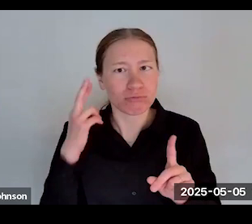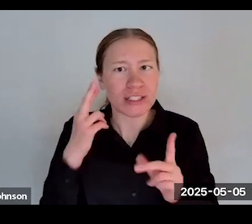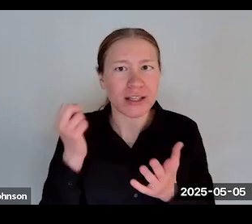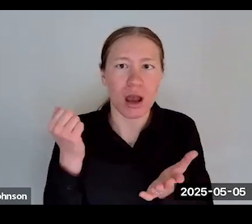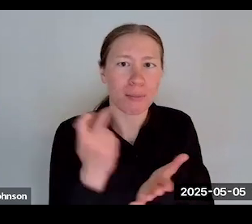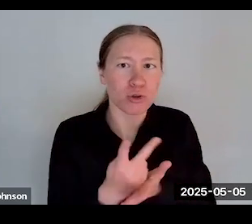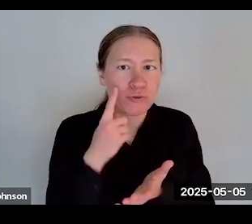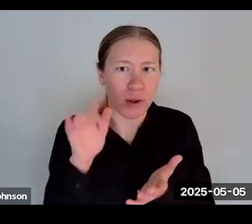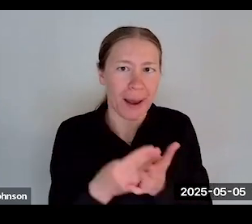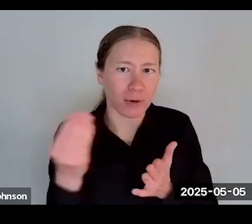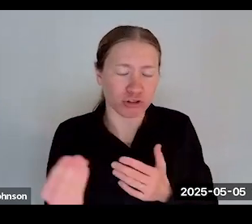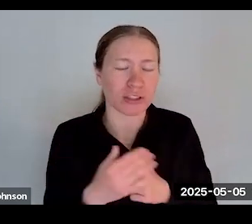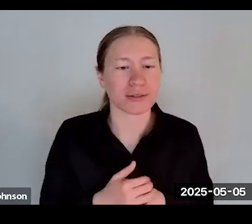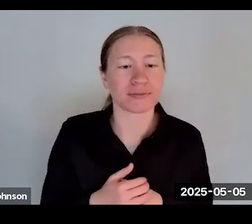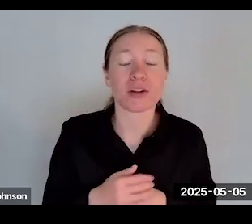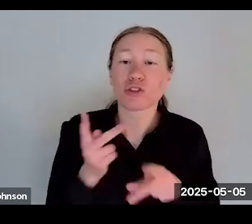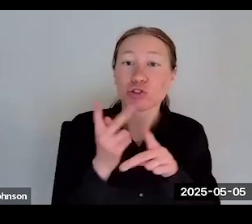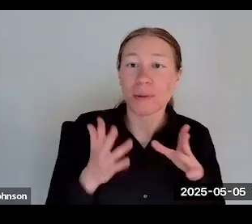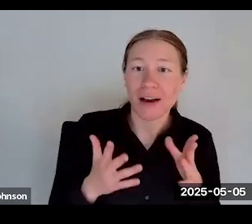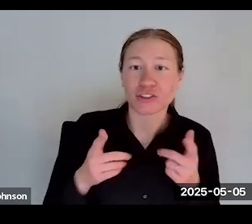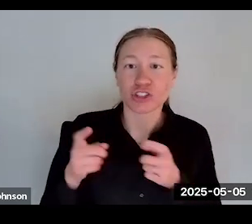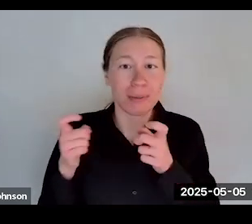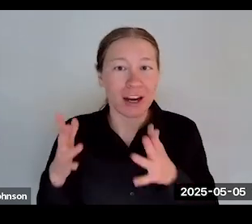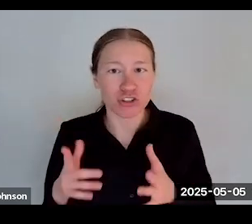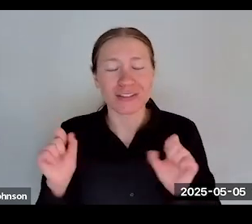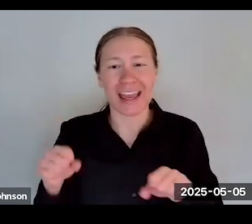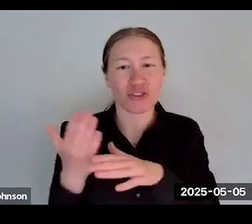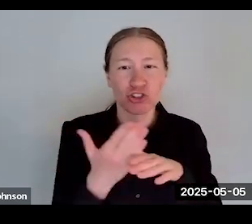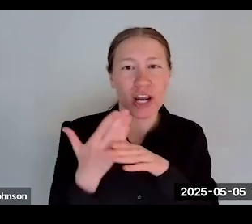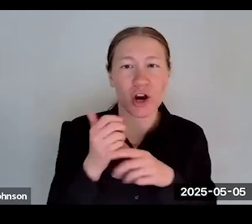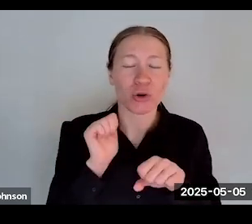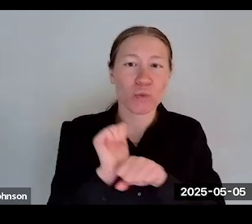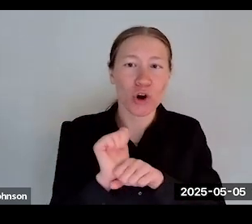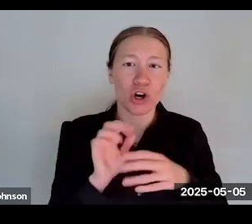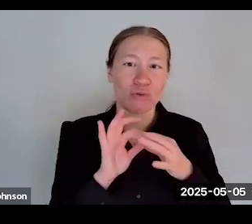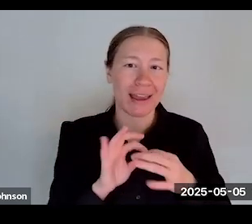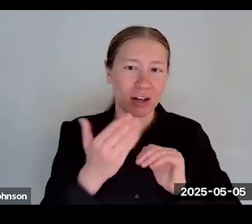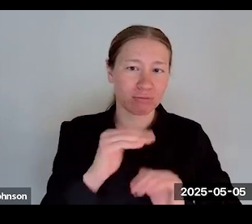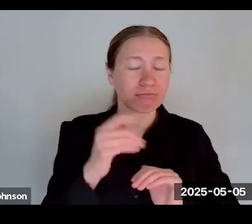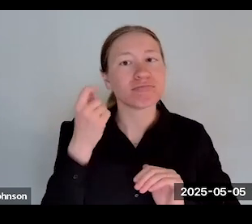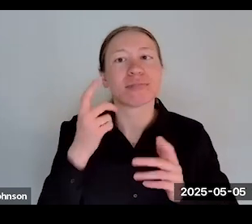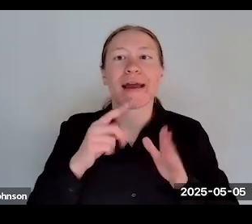Supervisors and managers can also share work-related restrictions such as a 10-pound weight lift restriction.